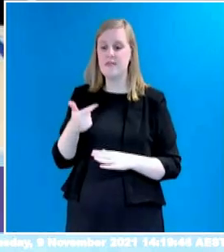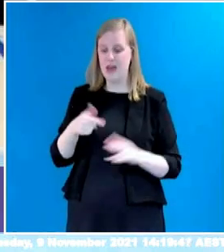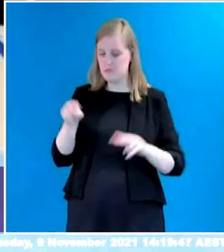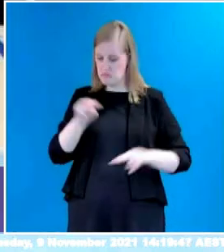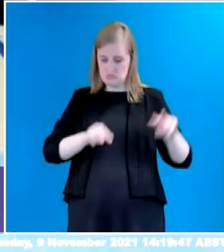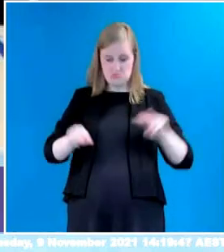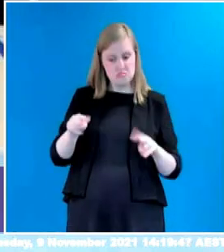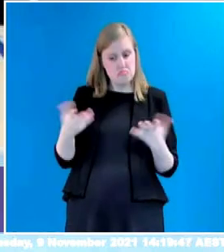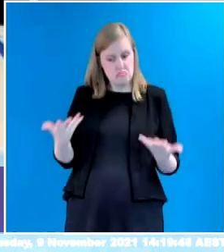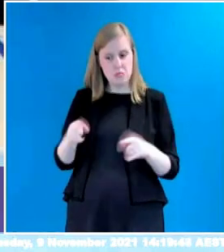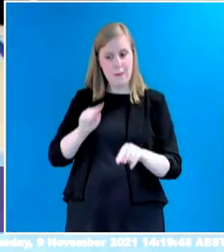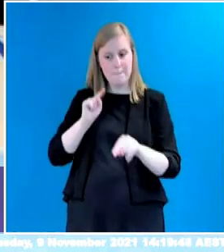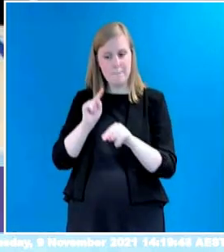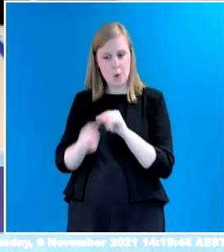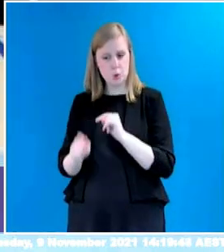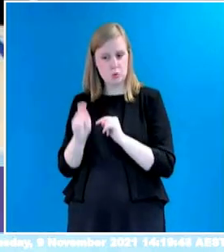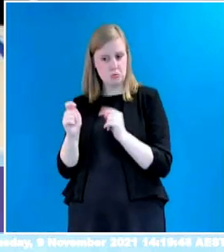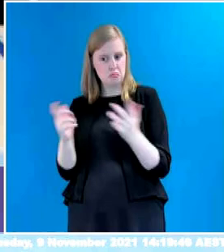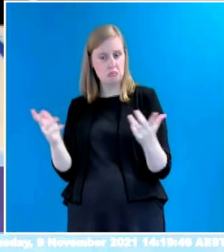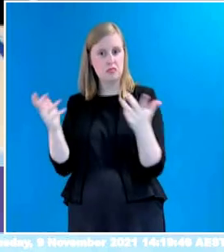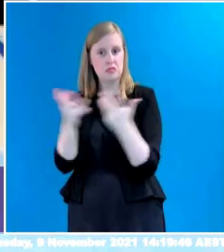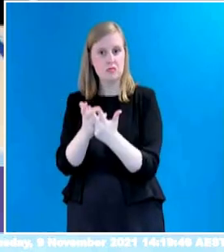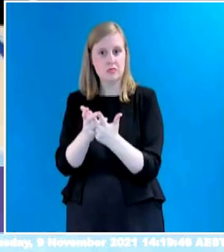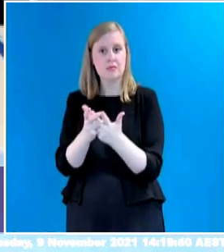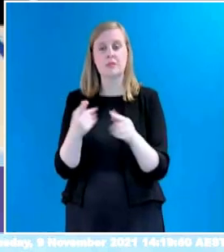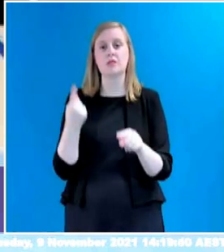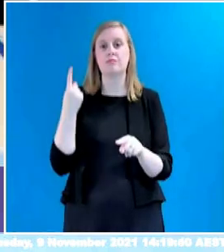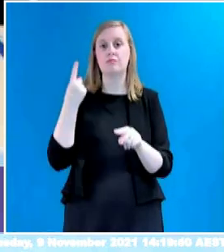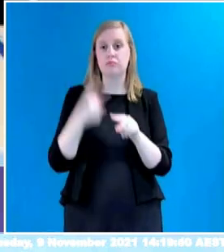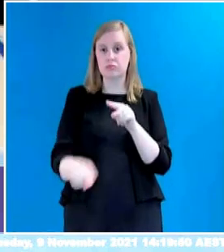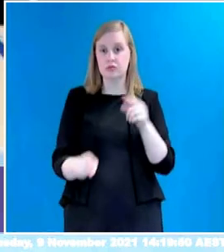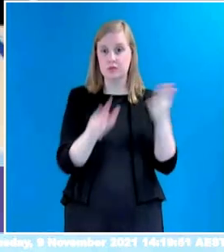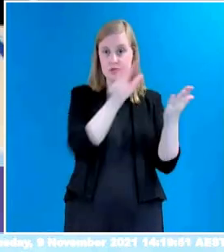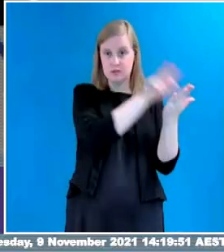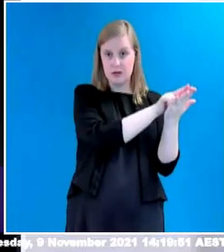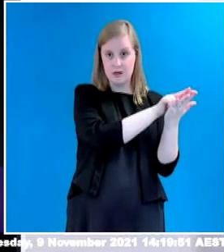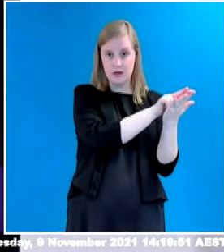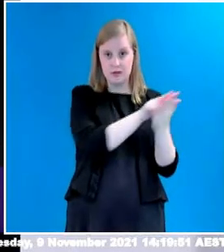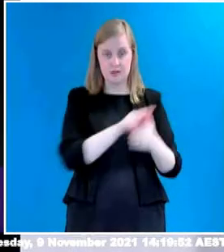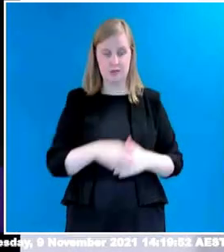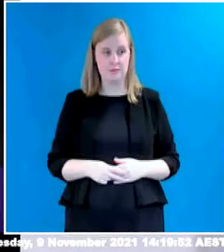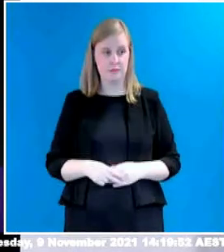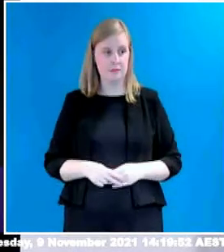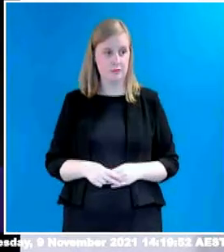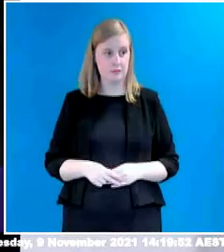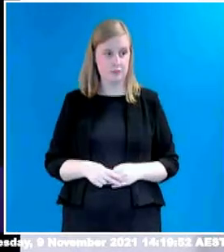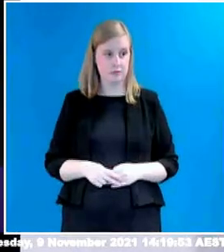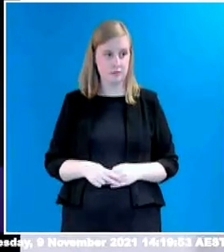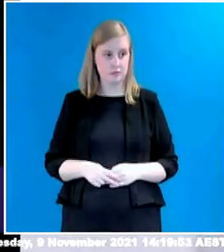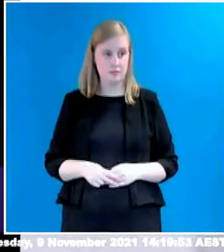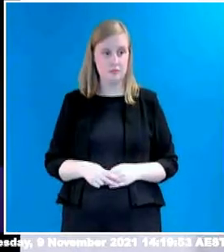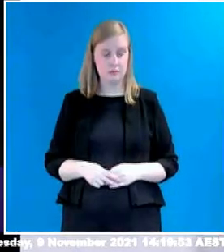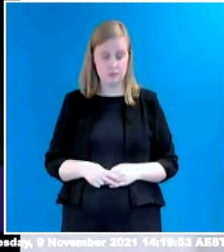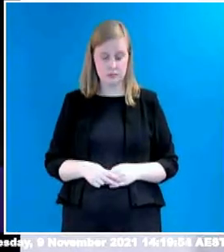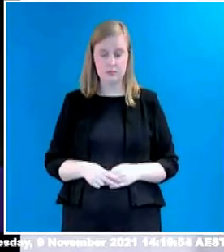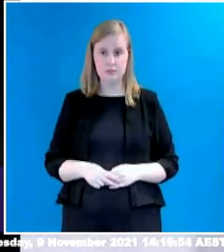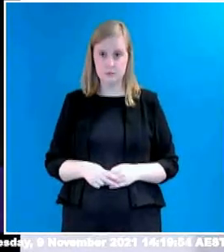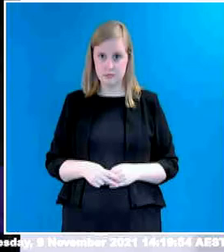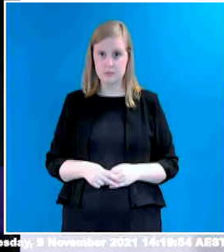The JSCOT report also touches on a declaration made by Australia in ratifying the CRPD.